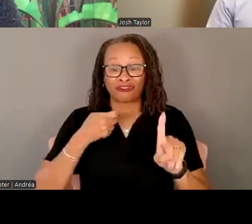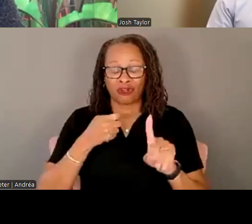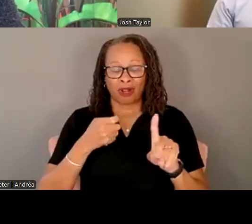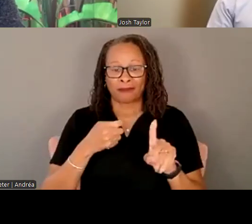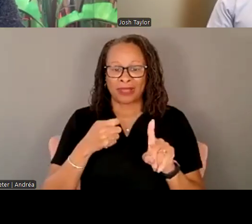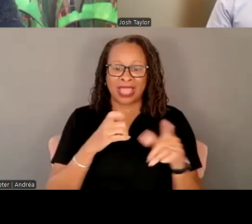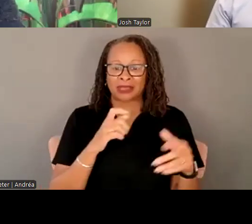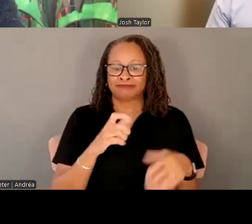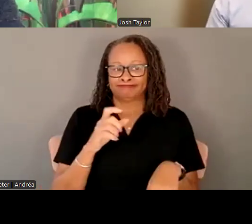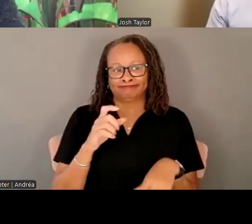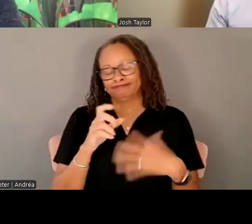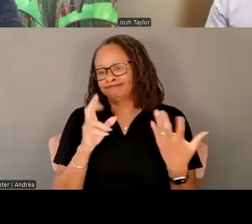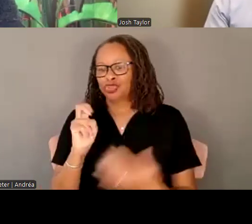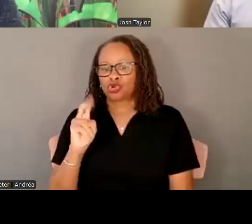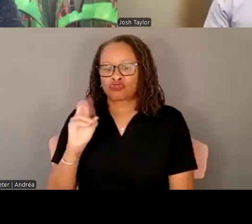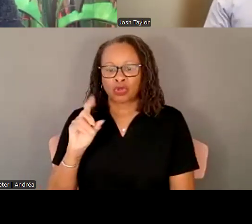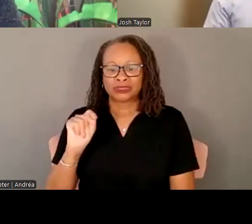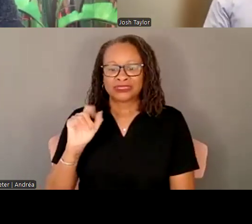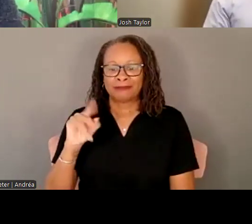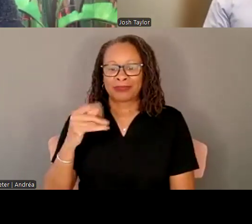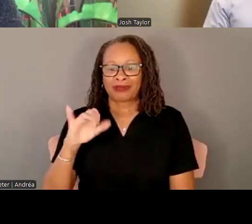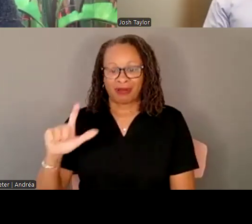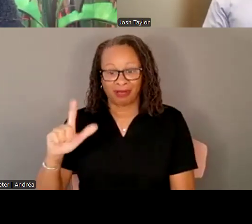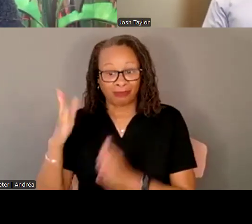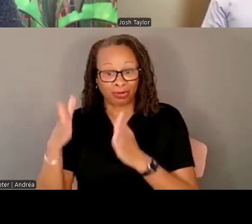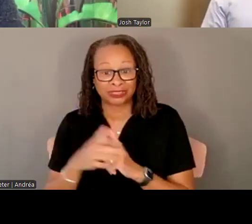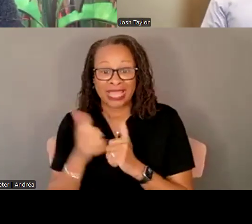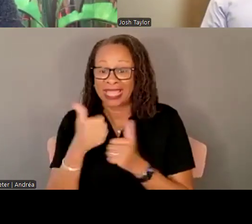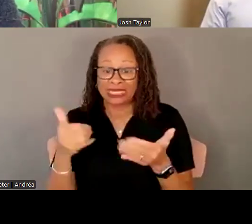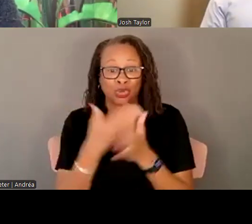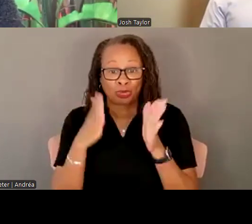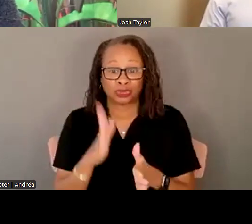I mean, any newcomer is going to need dedicated time,